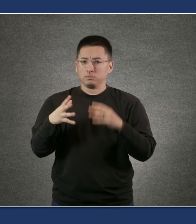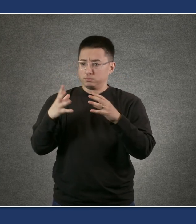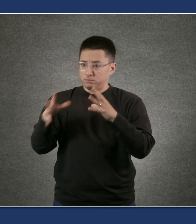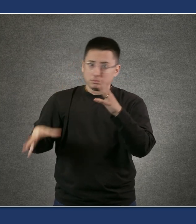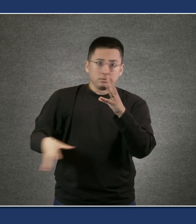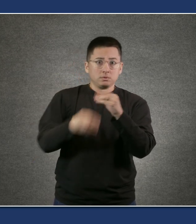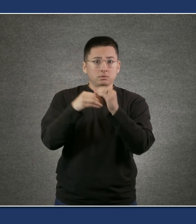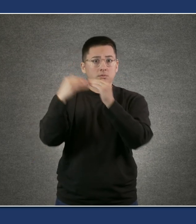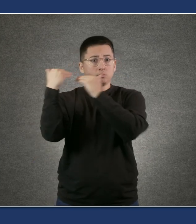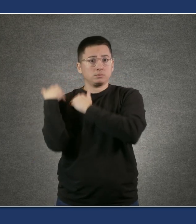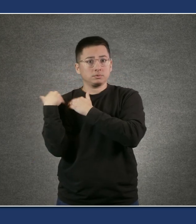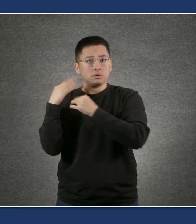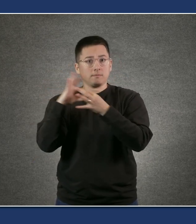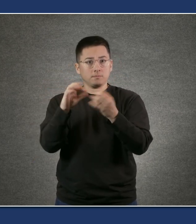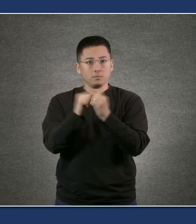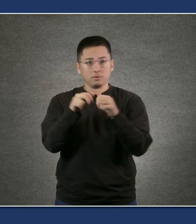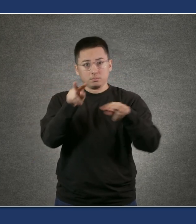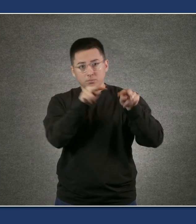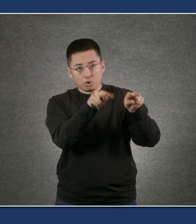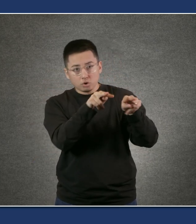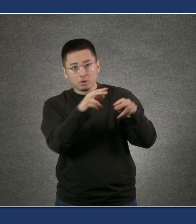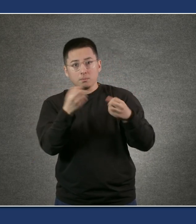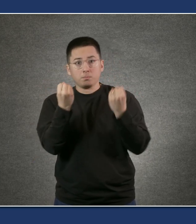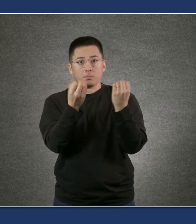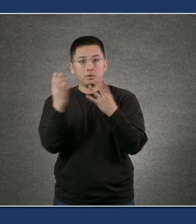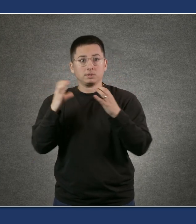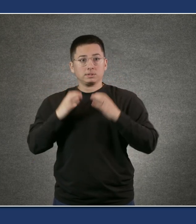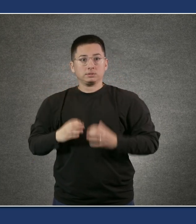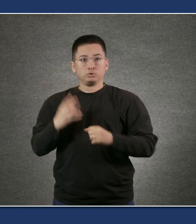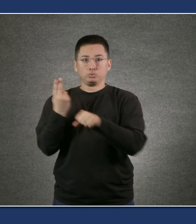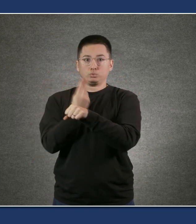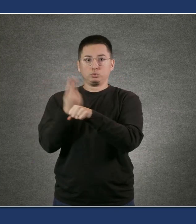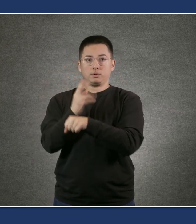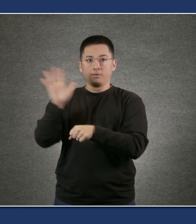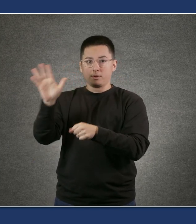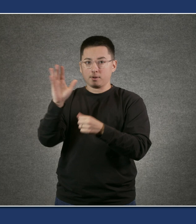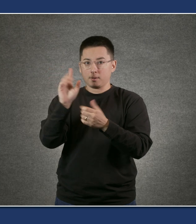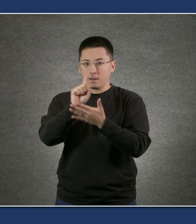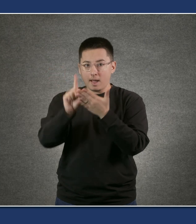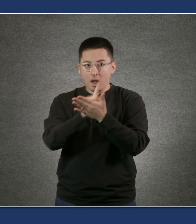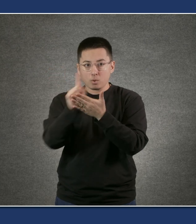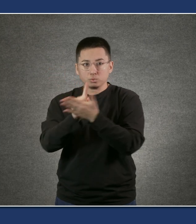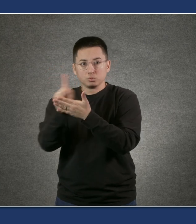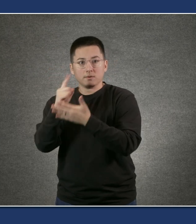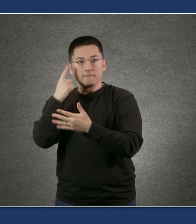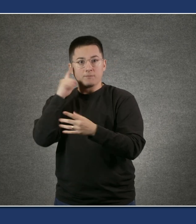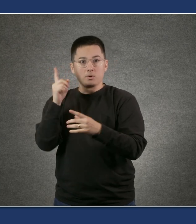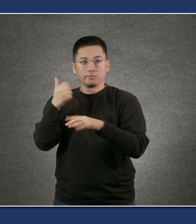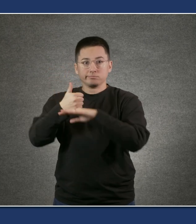of their allotted homecare hours to ensure individuals not use too many for driving, thereby leaving themselves